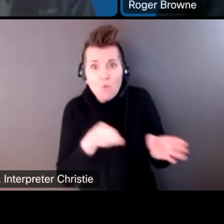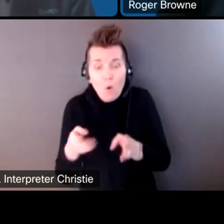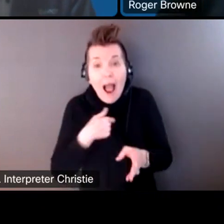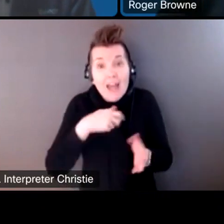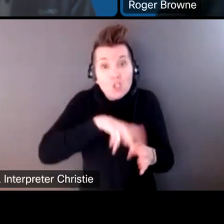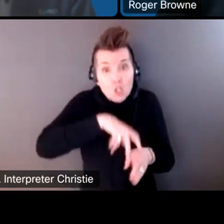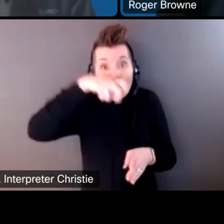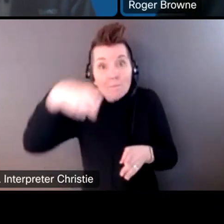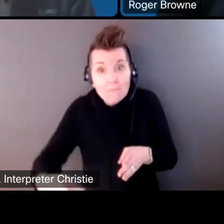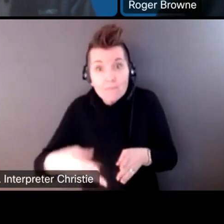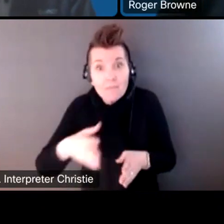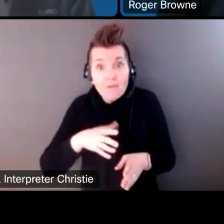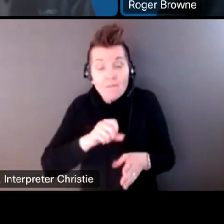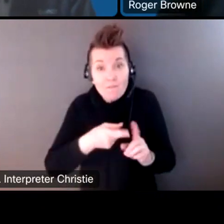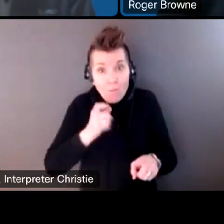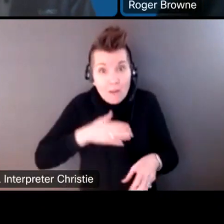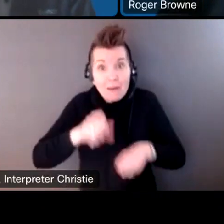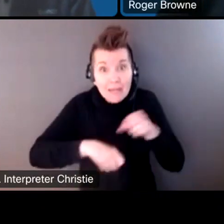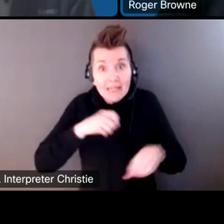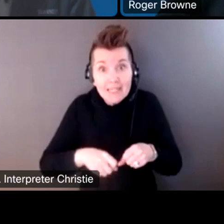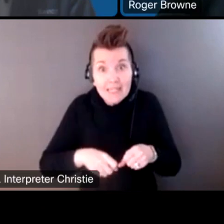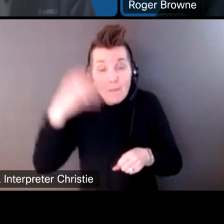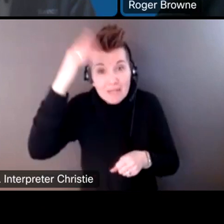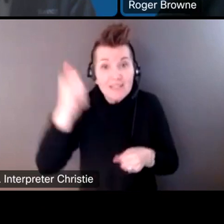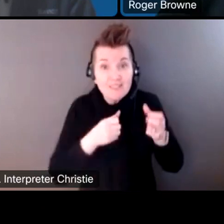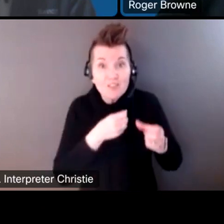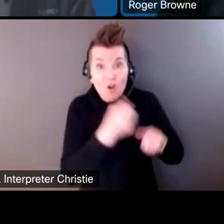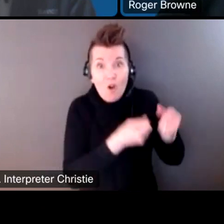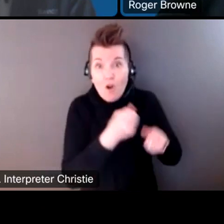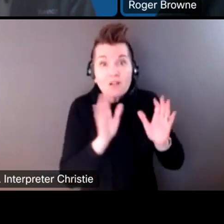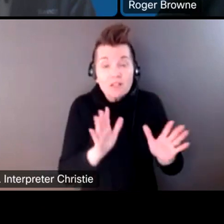So I would just ask, please, is it possible just to rule this out in the same way we'd